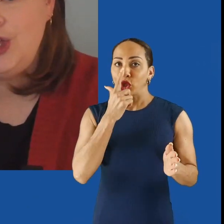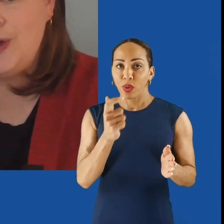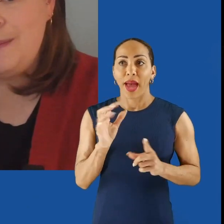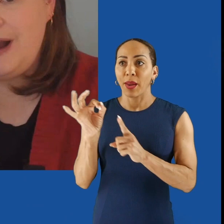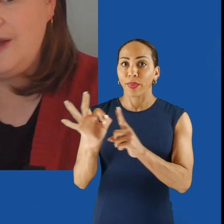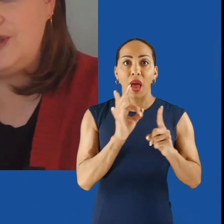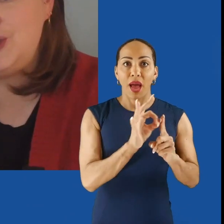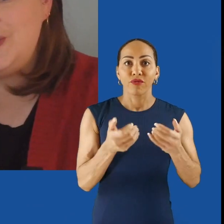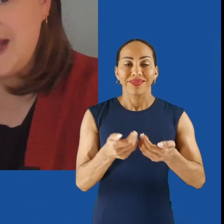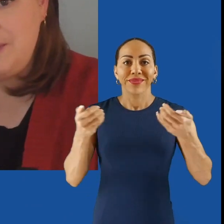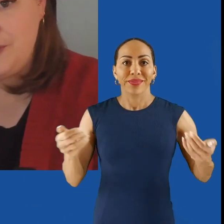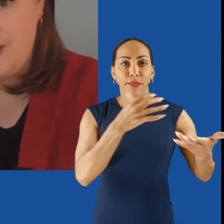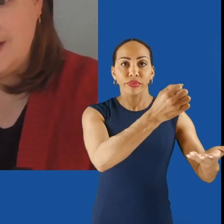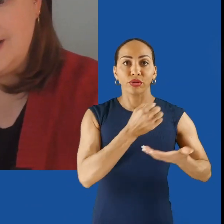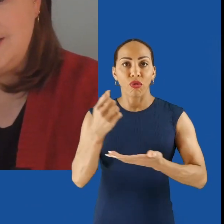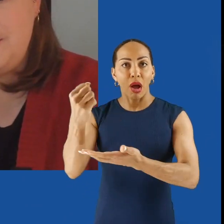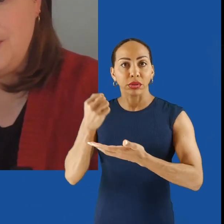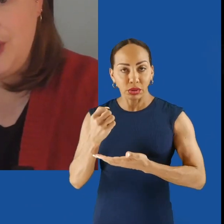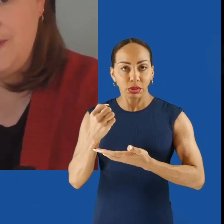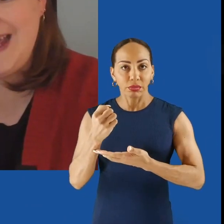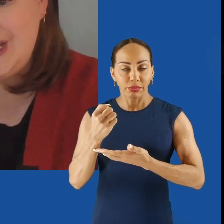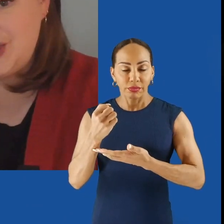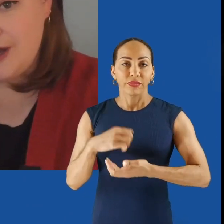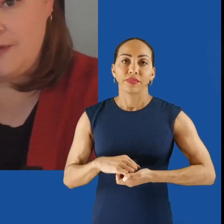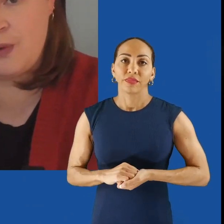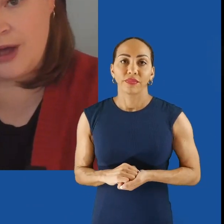you can apply for two separate grants to support you for each type of work.